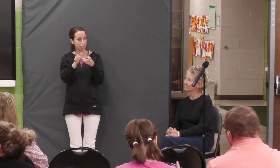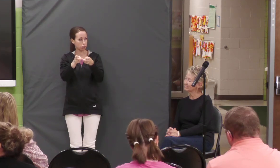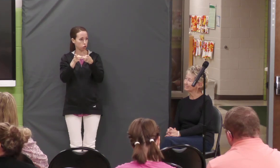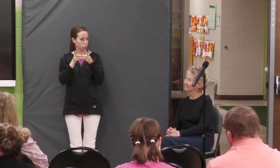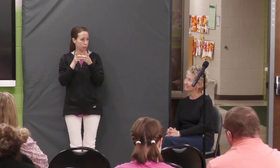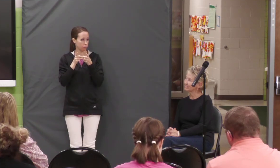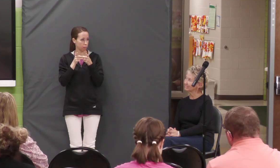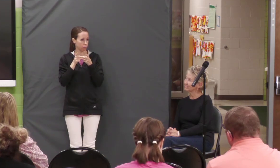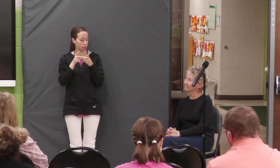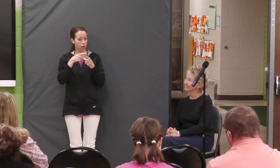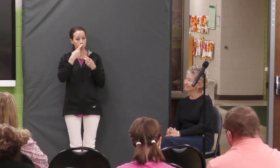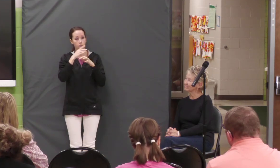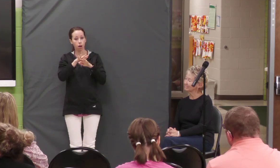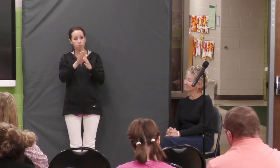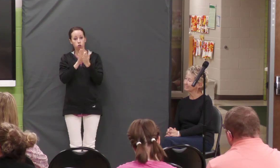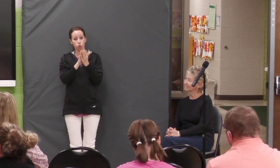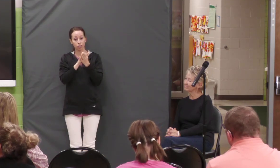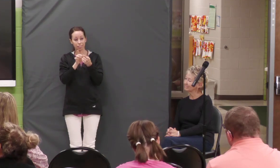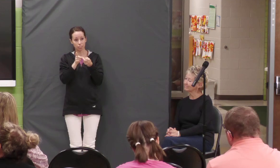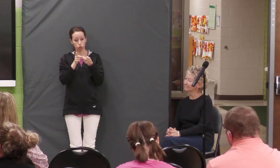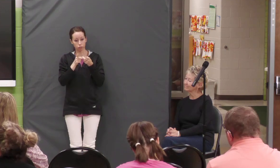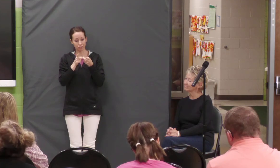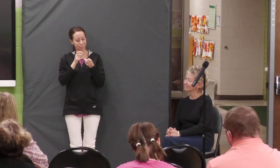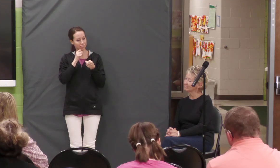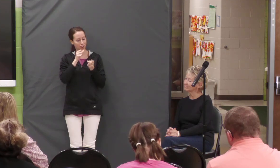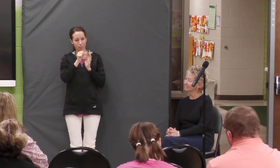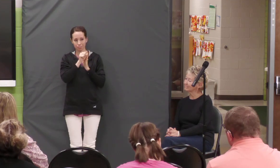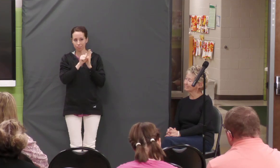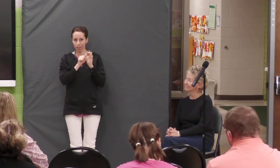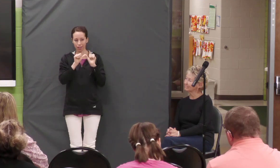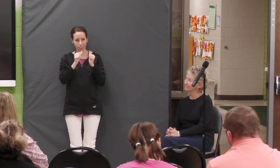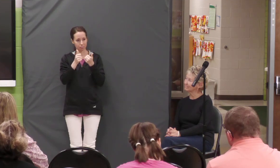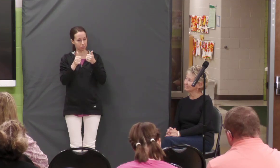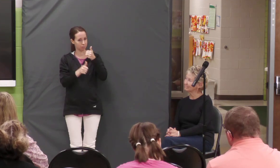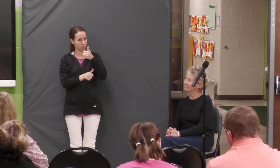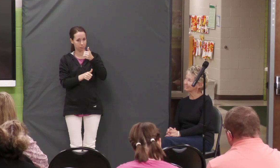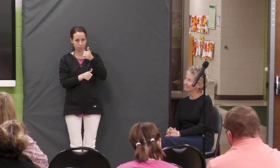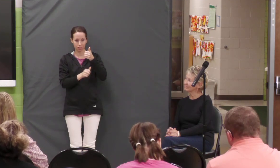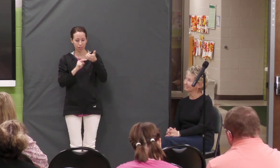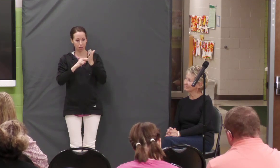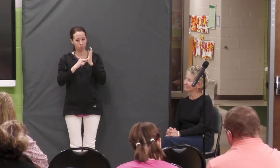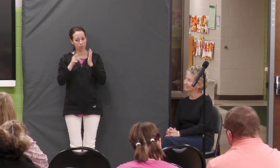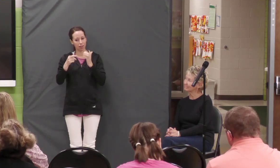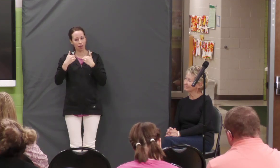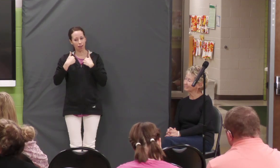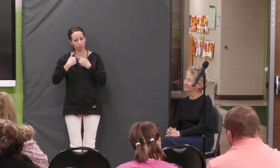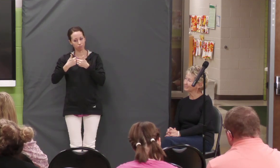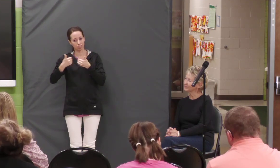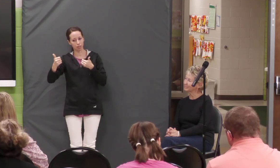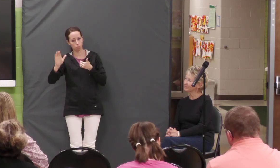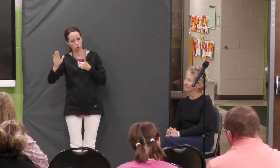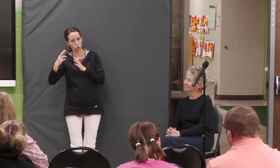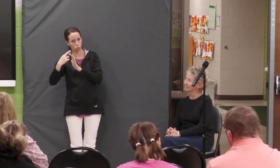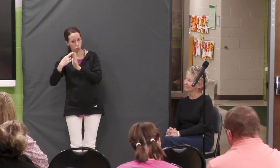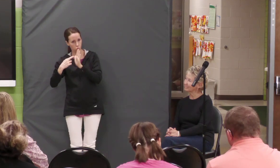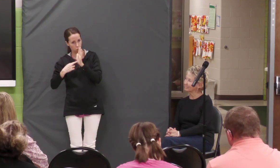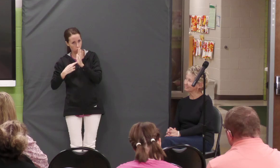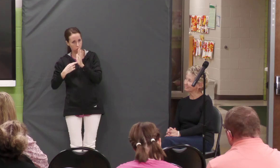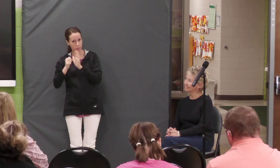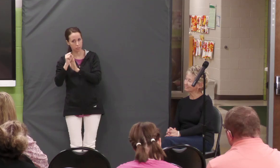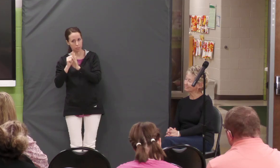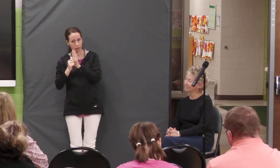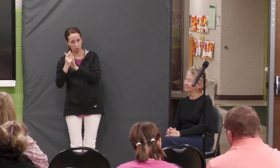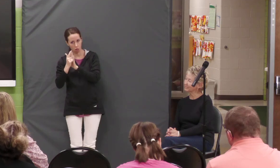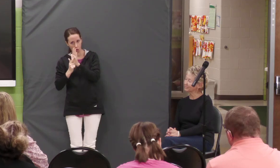are not state agencies so they're not subject to all the rules and state laws that may exist for